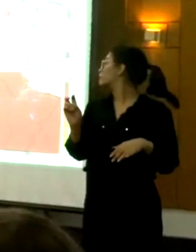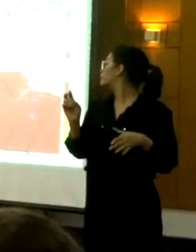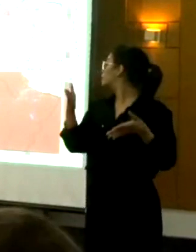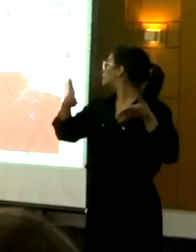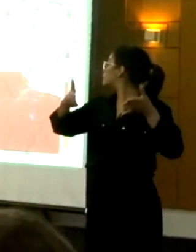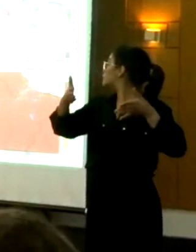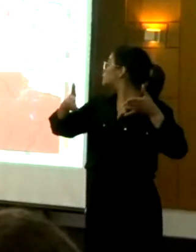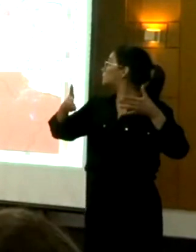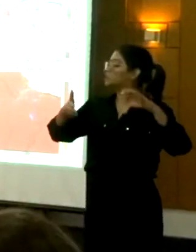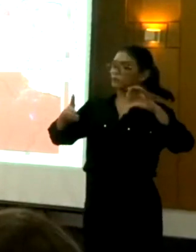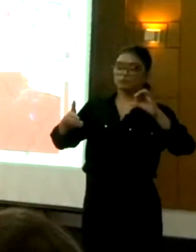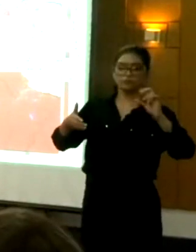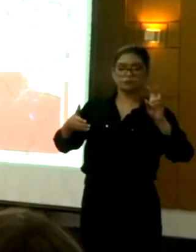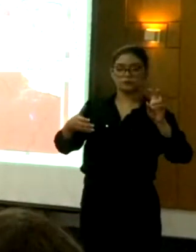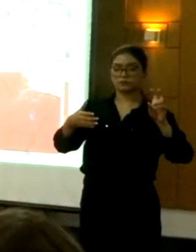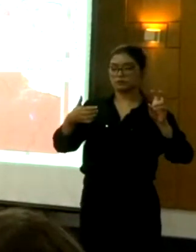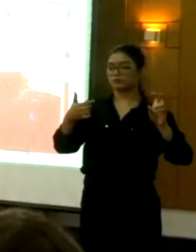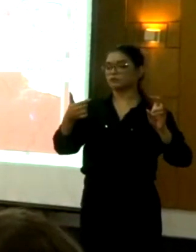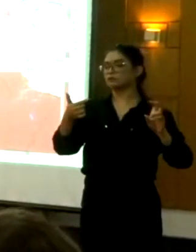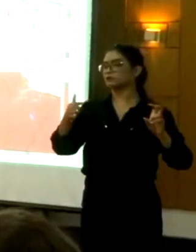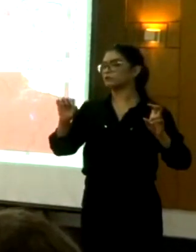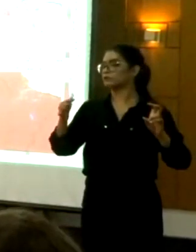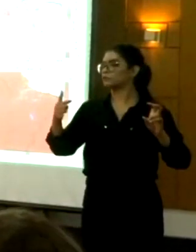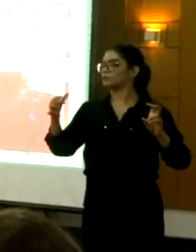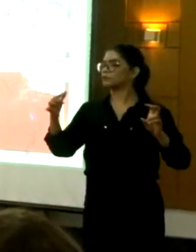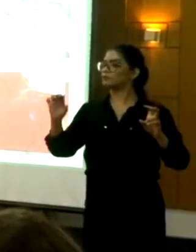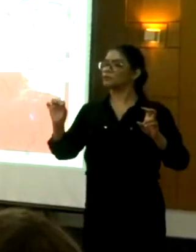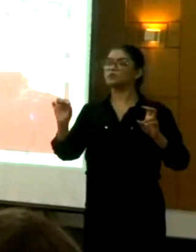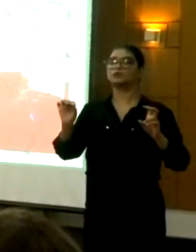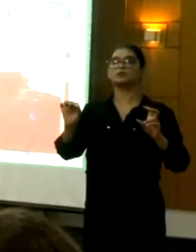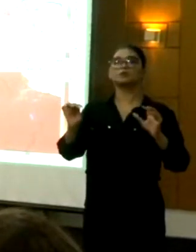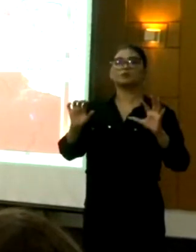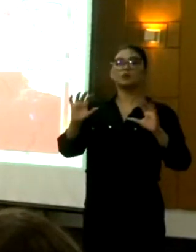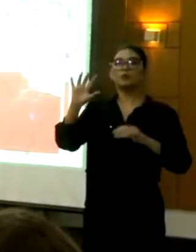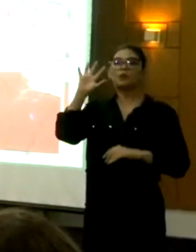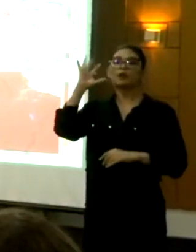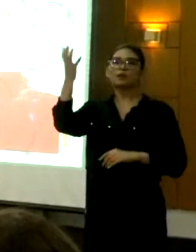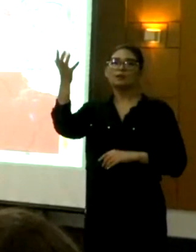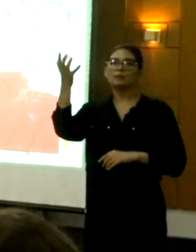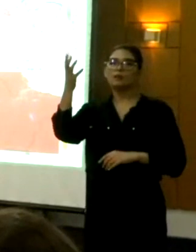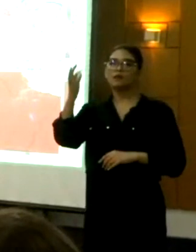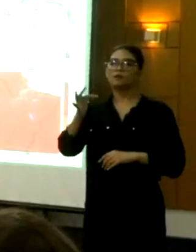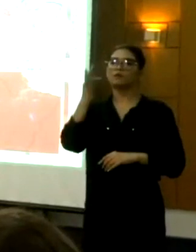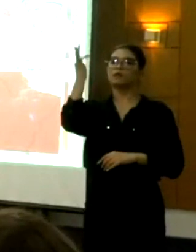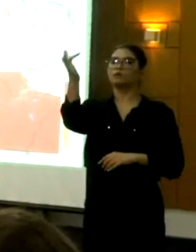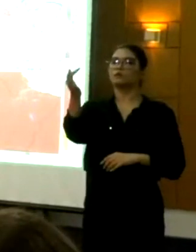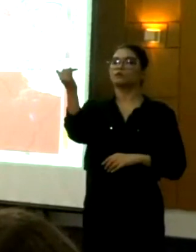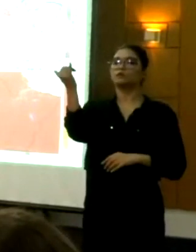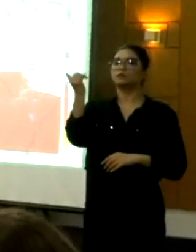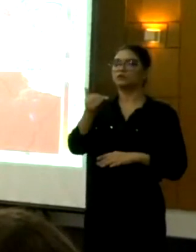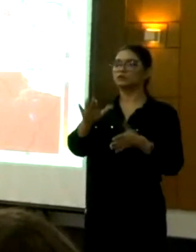, so the future climate is telling me here that in the Marajó Belém region, the entire coastal strip,